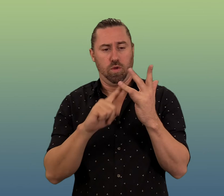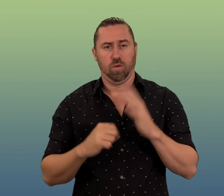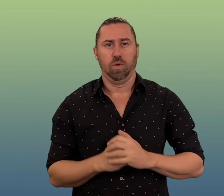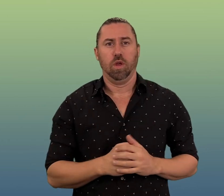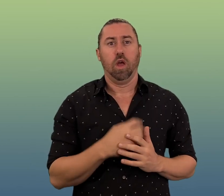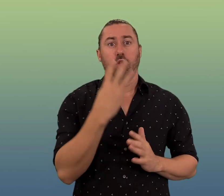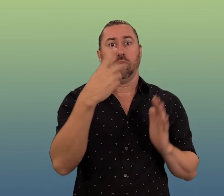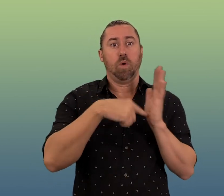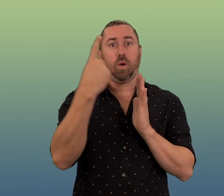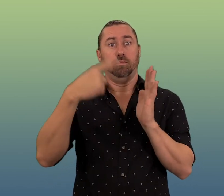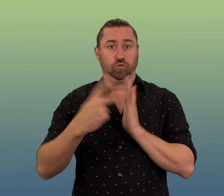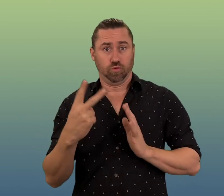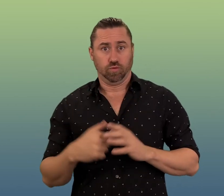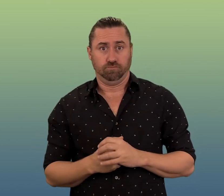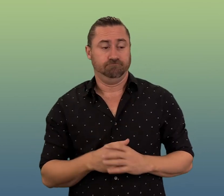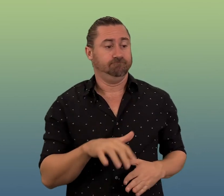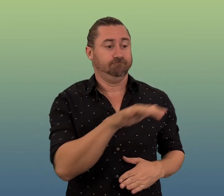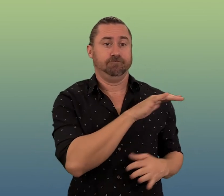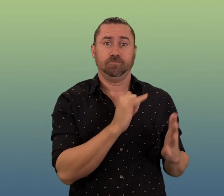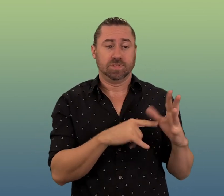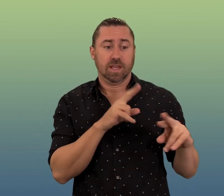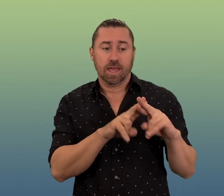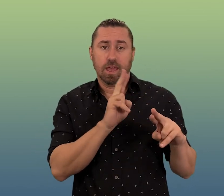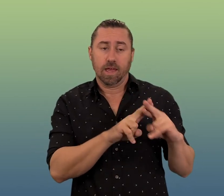Three point one point two. For our employees.